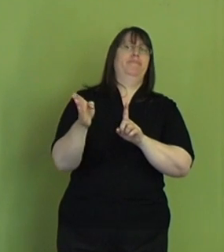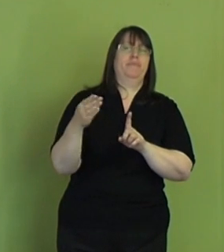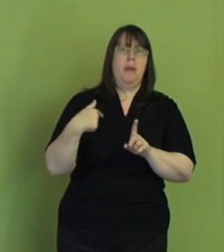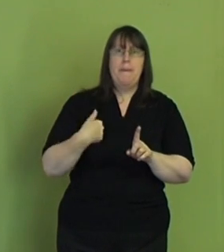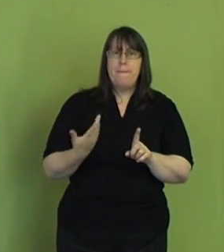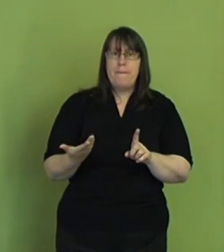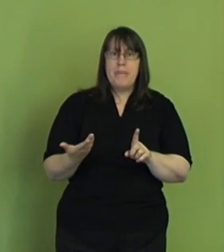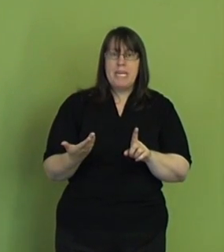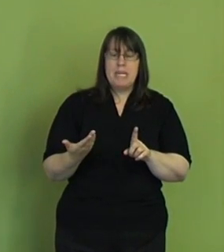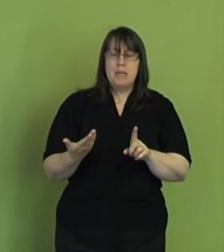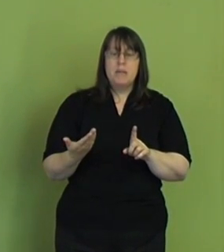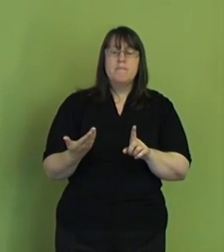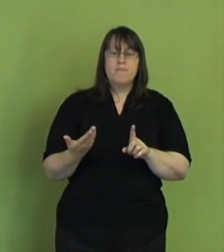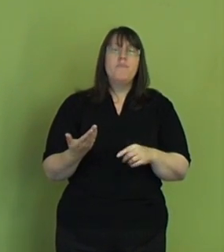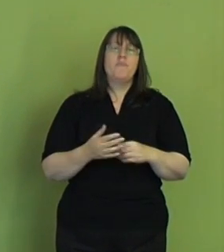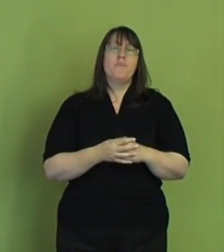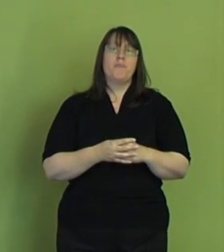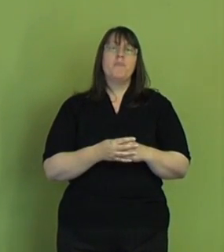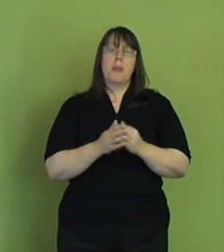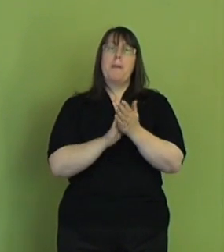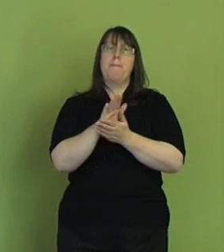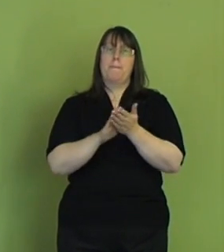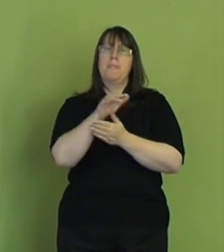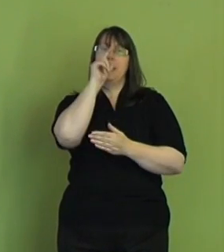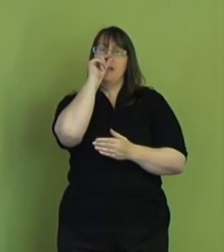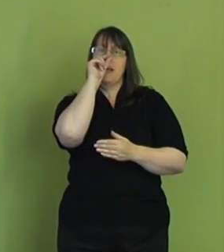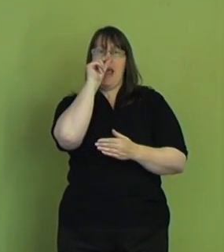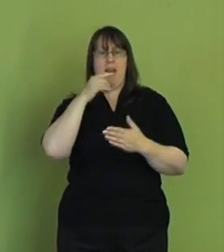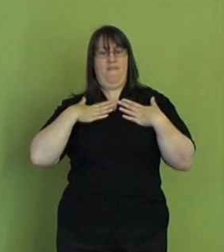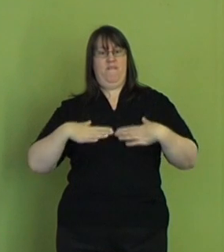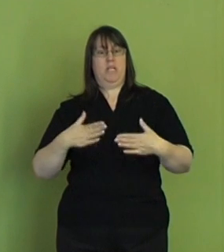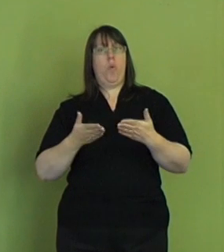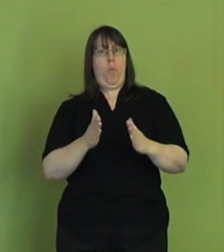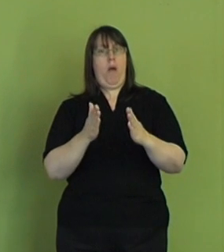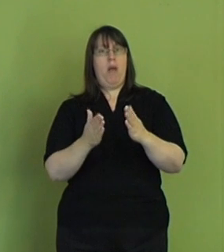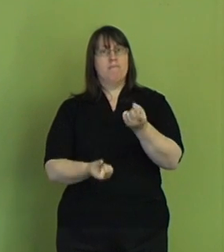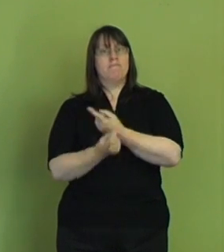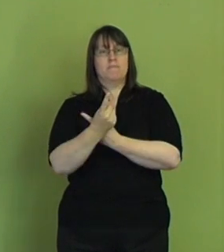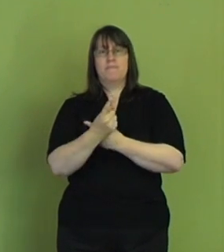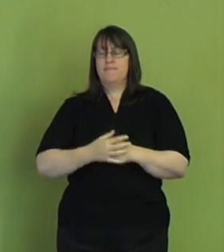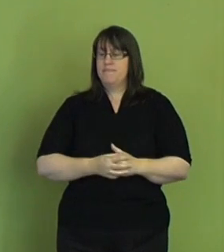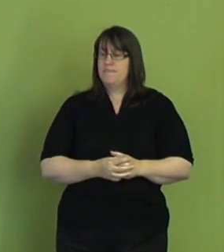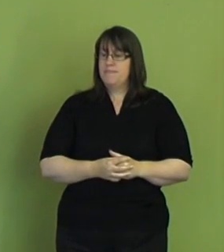and those can be represented also in physical manifestations.